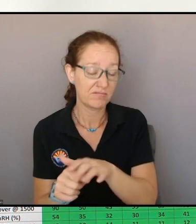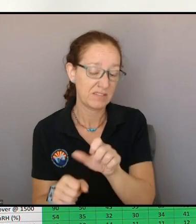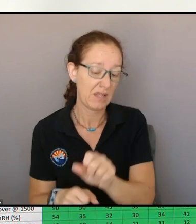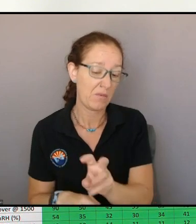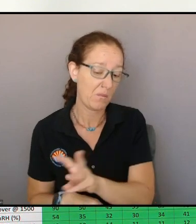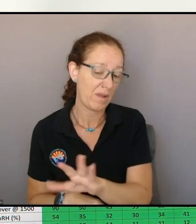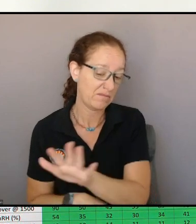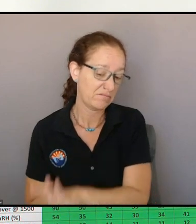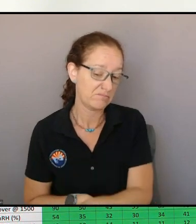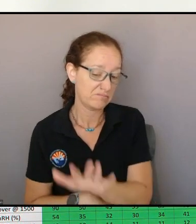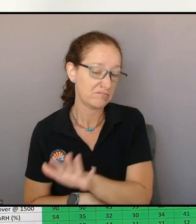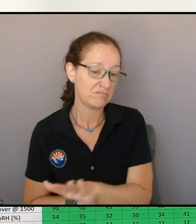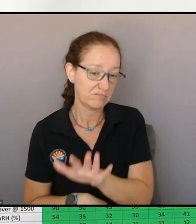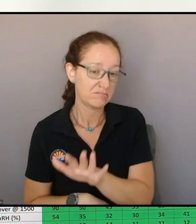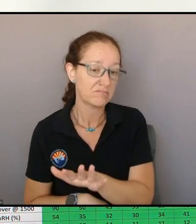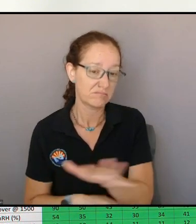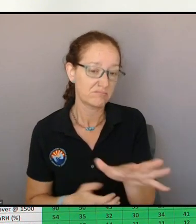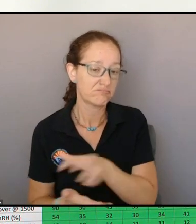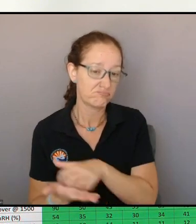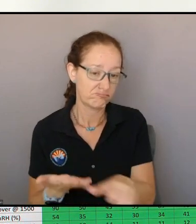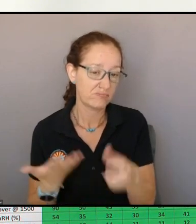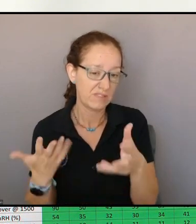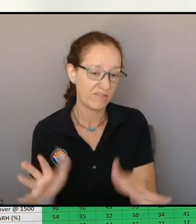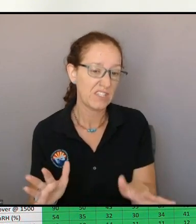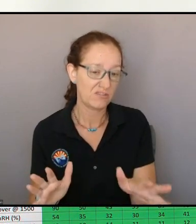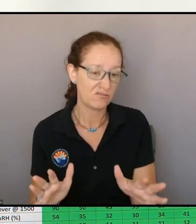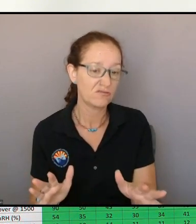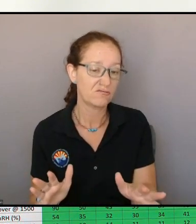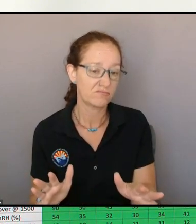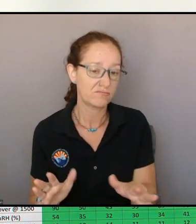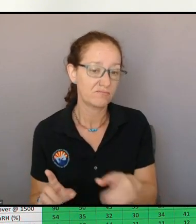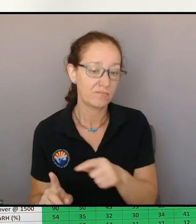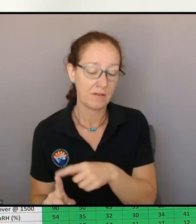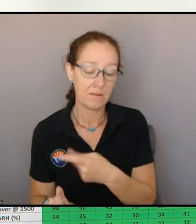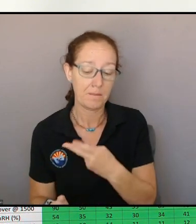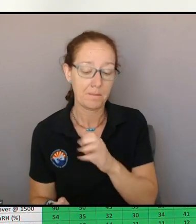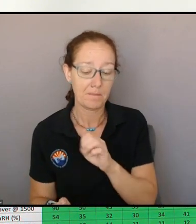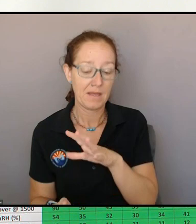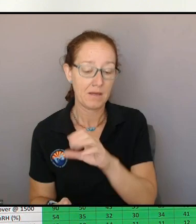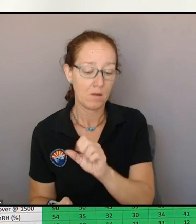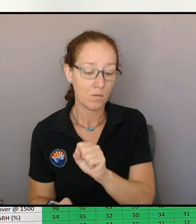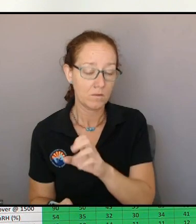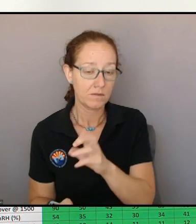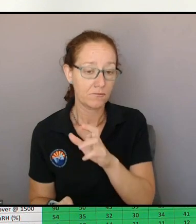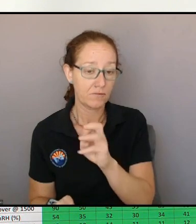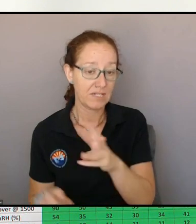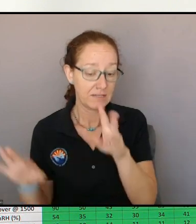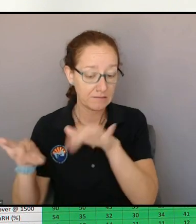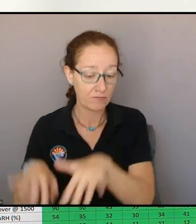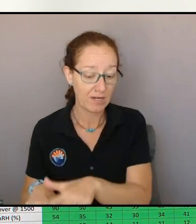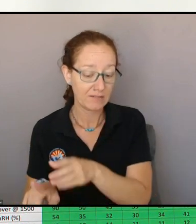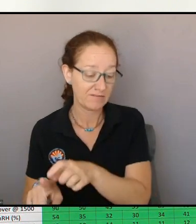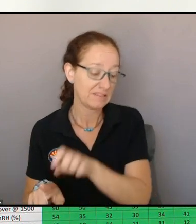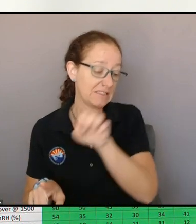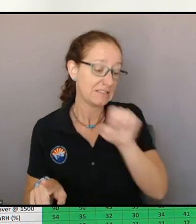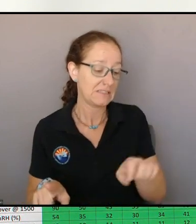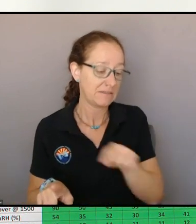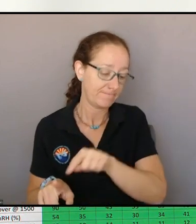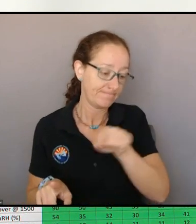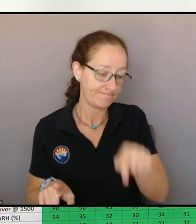of the the burn scar to the east of that Pecos Creek drainage. So on the south side of the fire we're looking